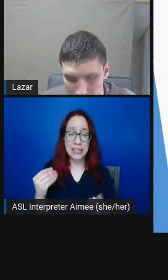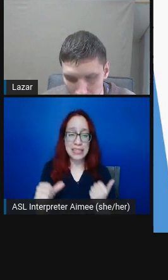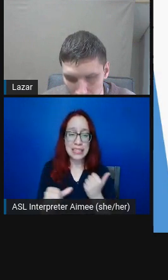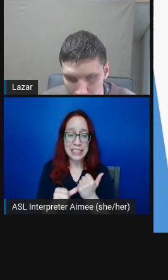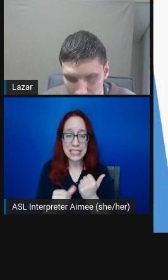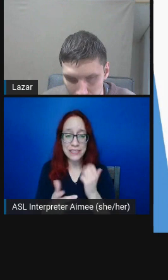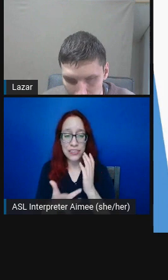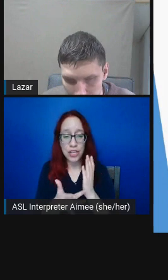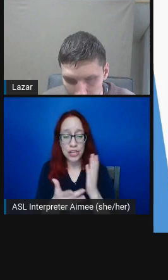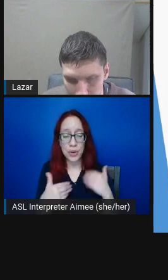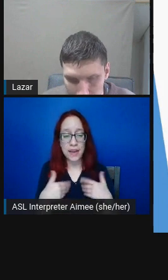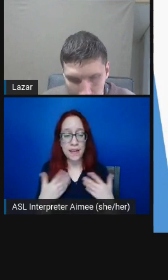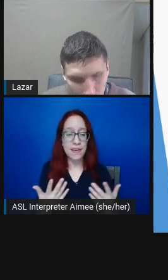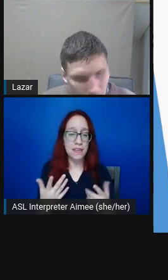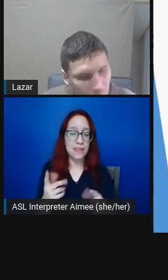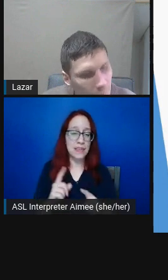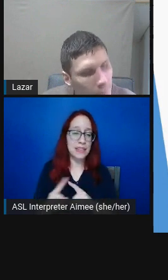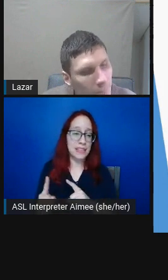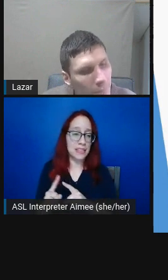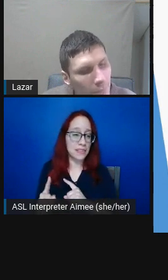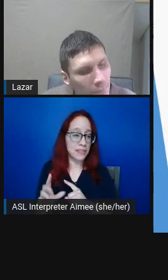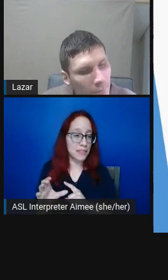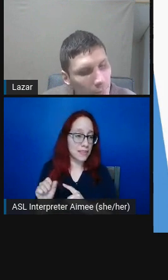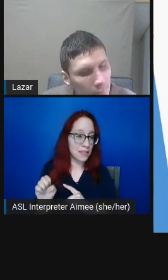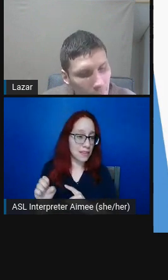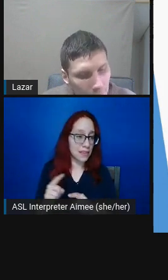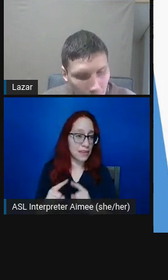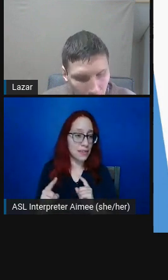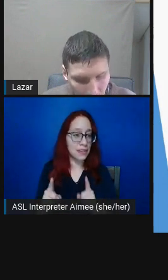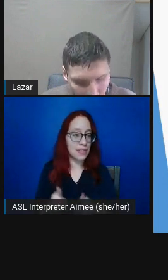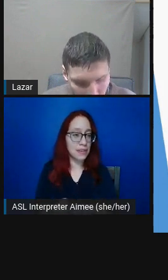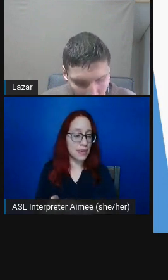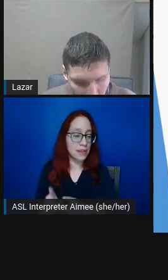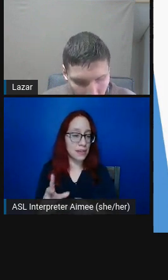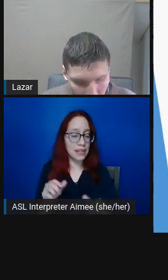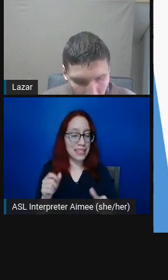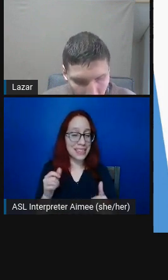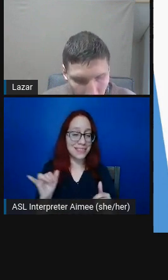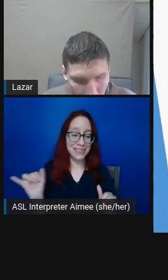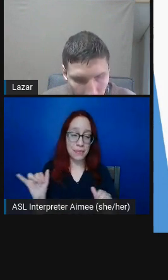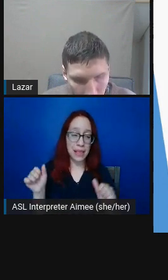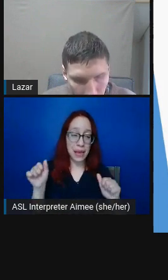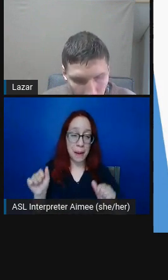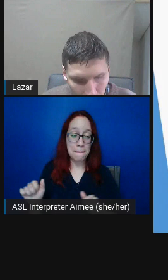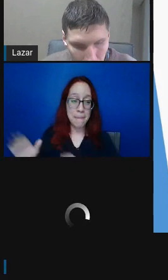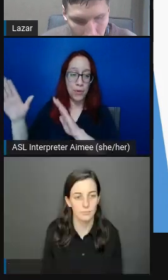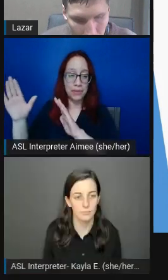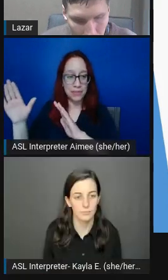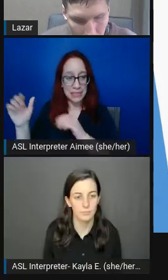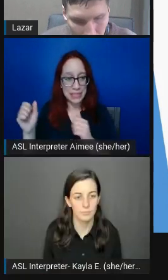and the different use case that is a huge mountain to climb.